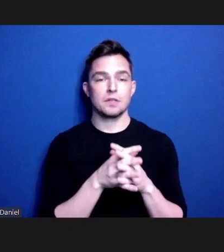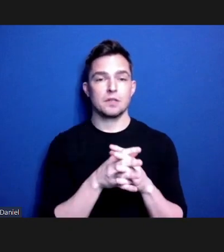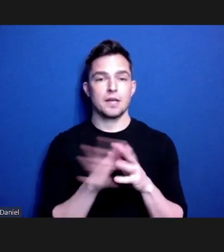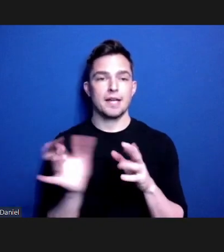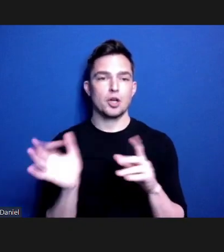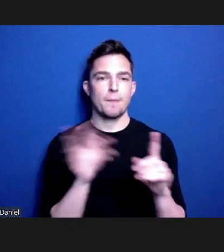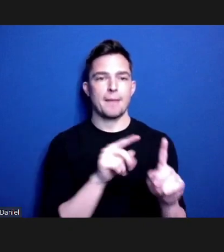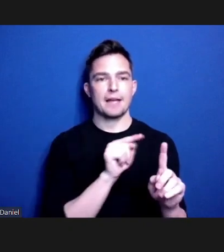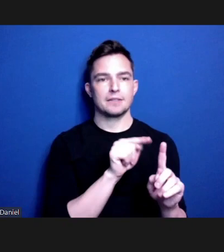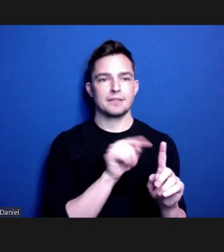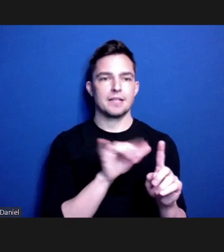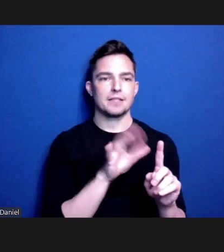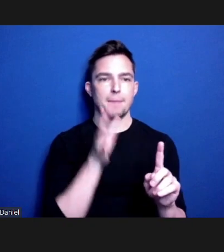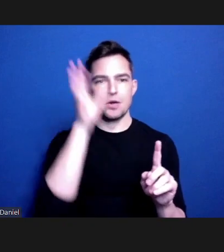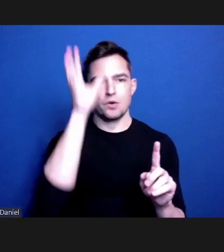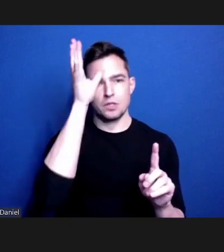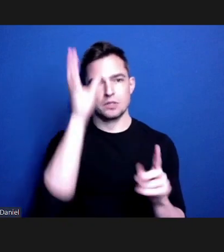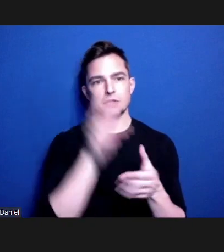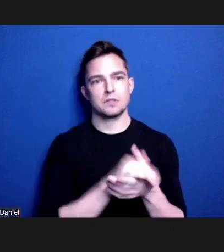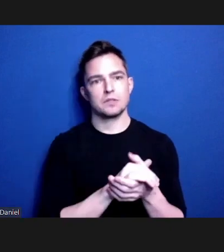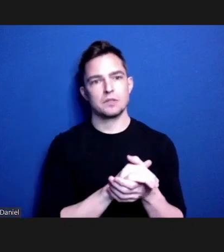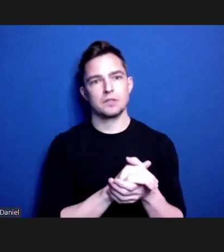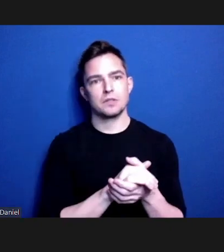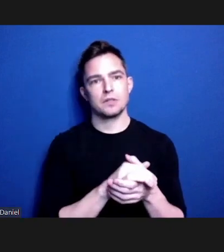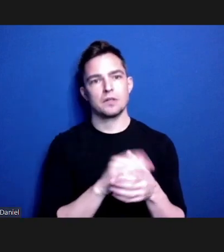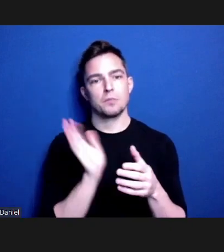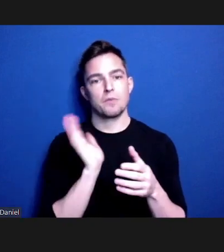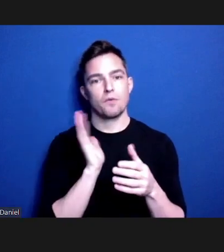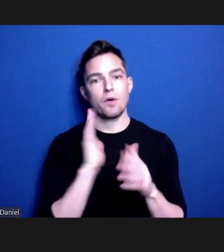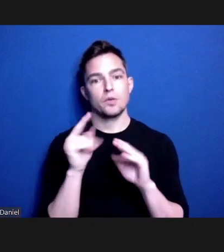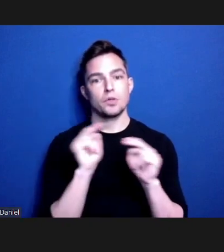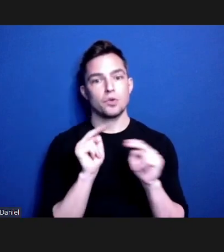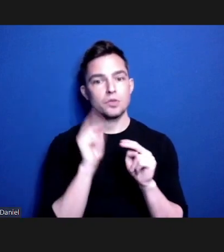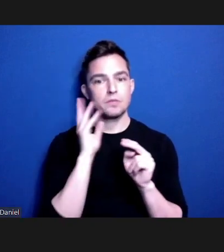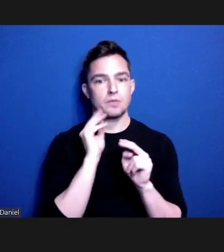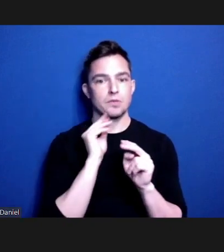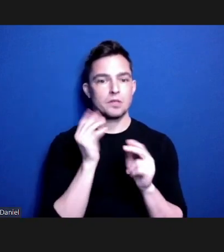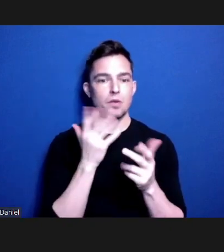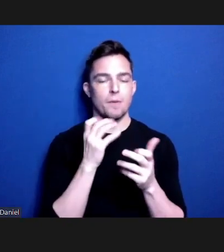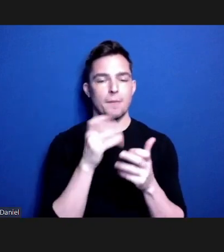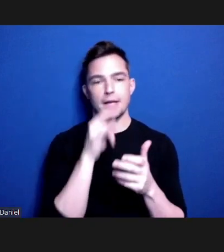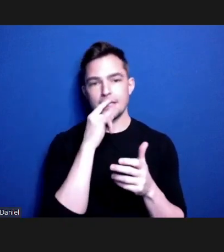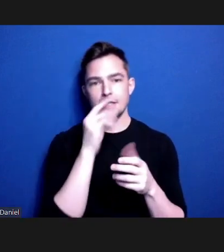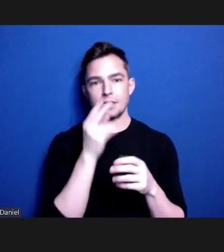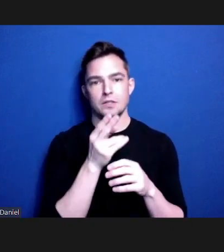and what I used to negotiate and experience, or what my kids used to negotiate and experience,